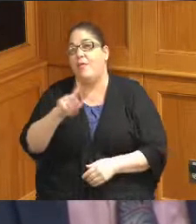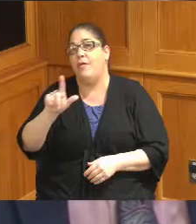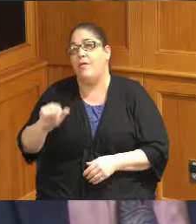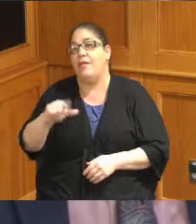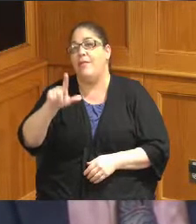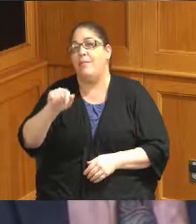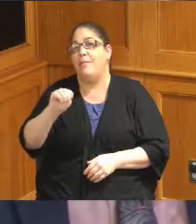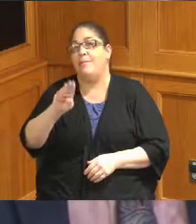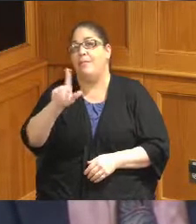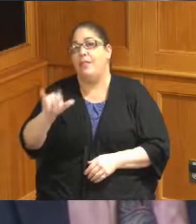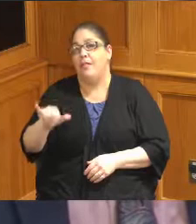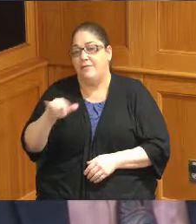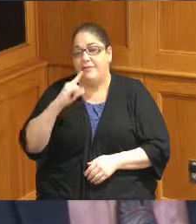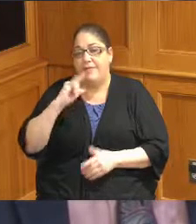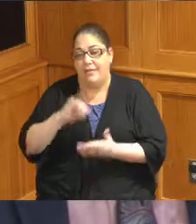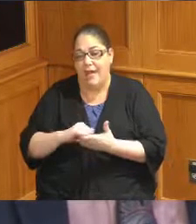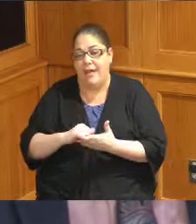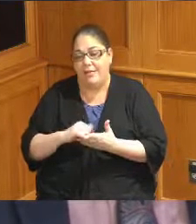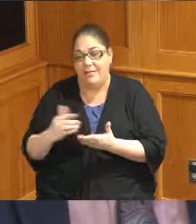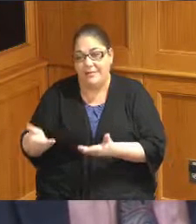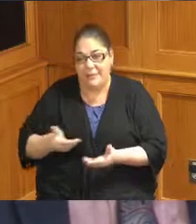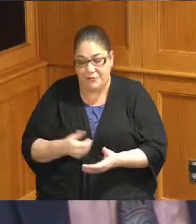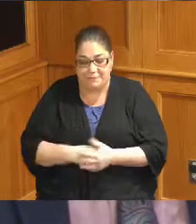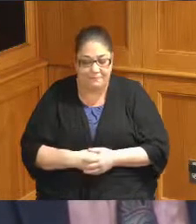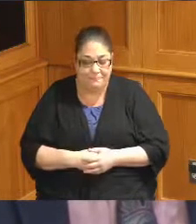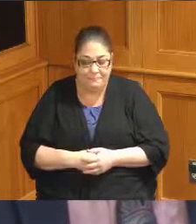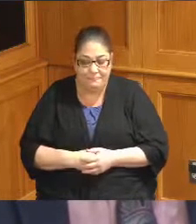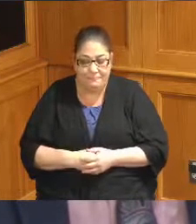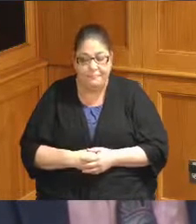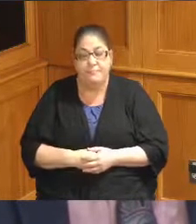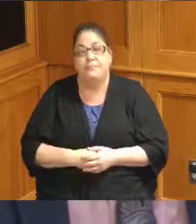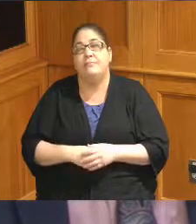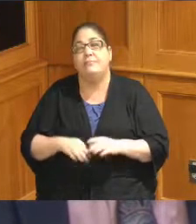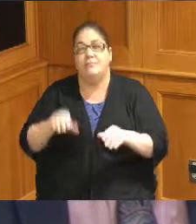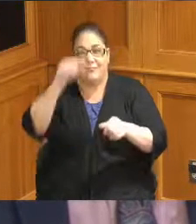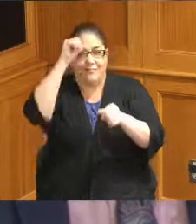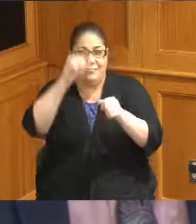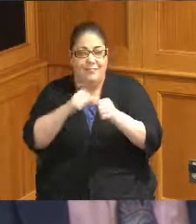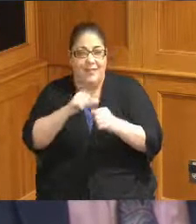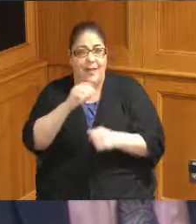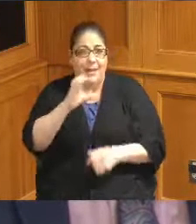do that and then also just just a reminder the Commission on Women and Girls has been meeting